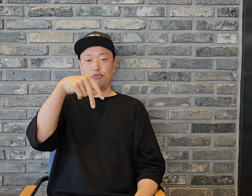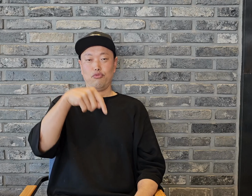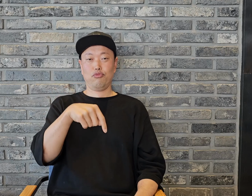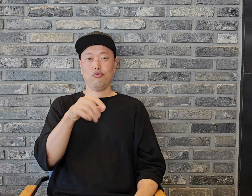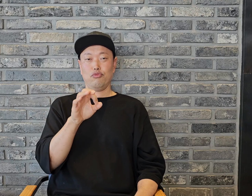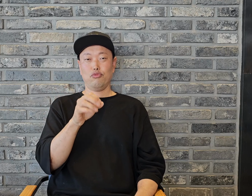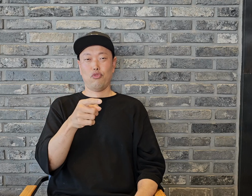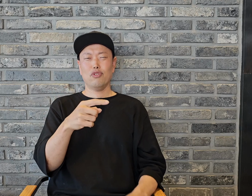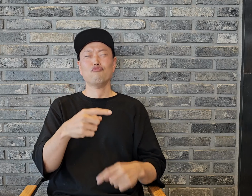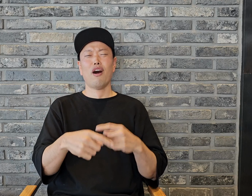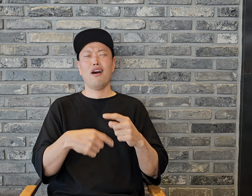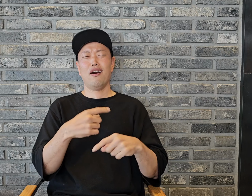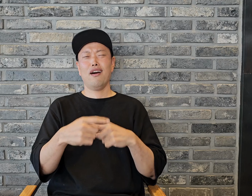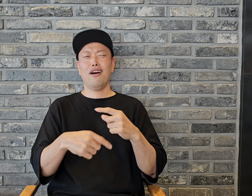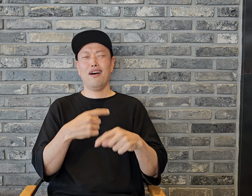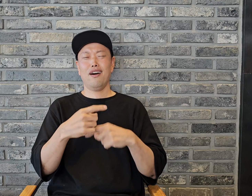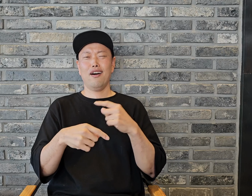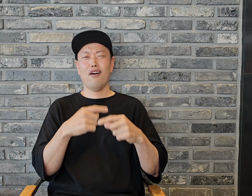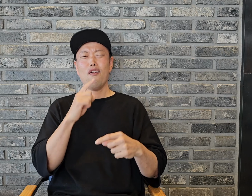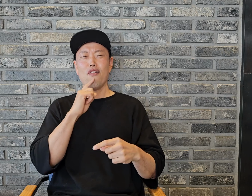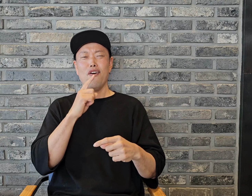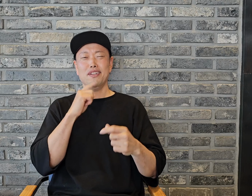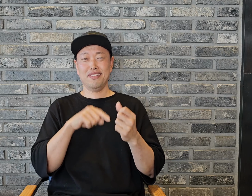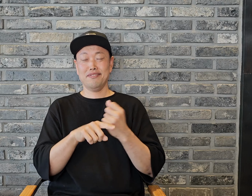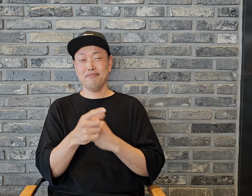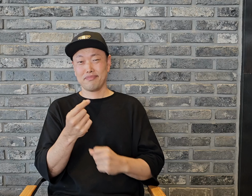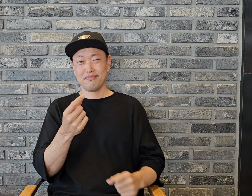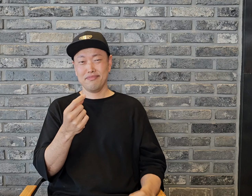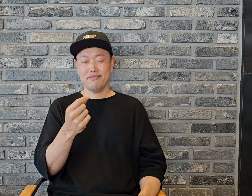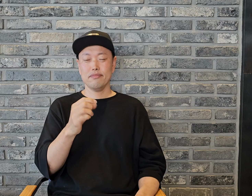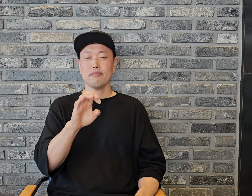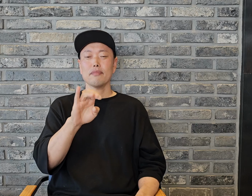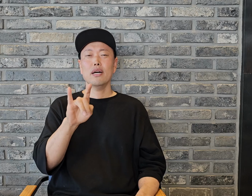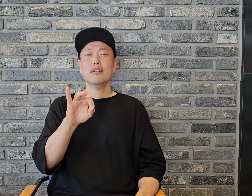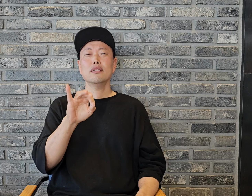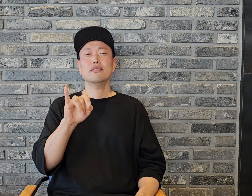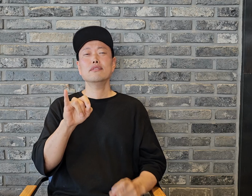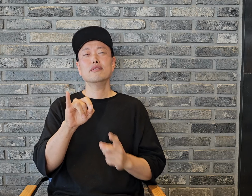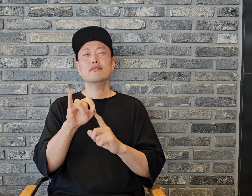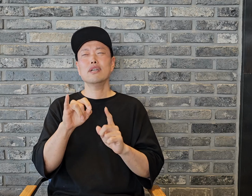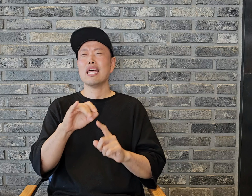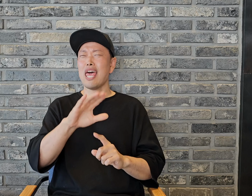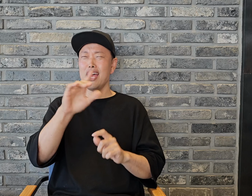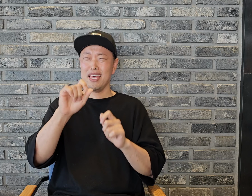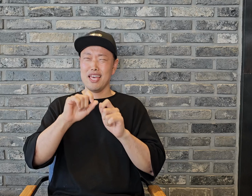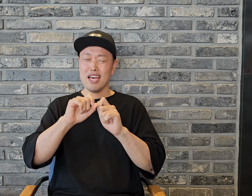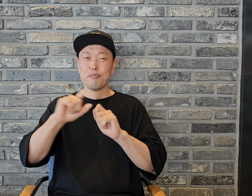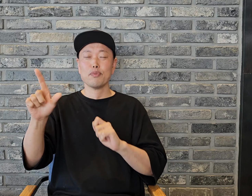You know that the 'sign language' in sign language top means language. When you think of 'paeng-i',